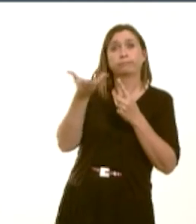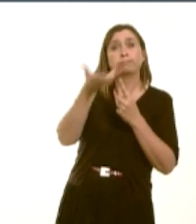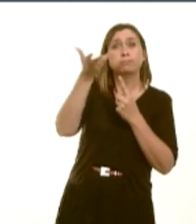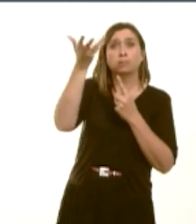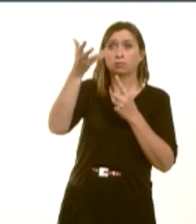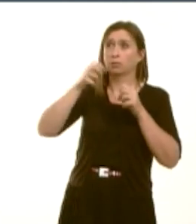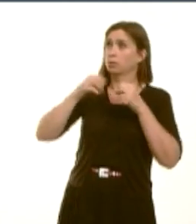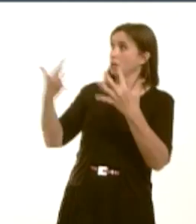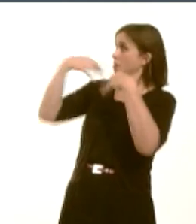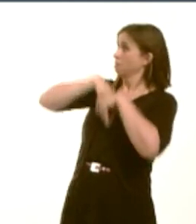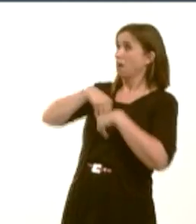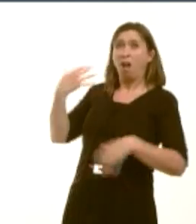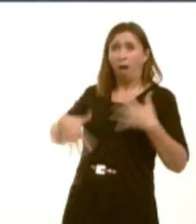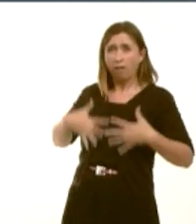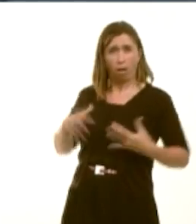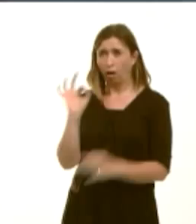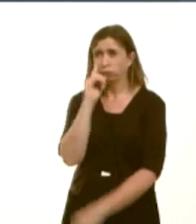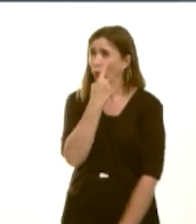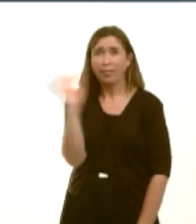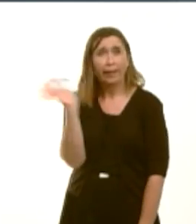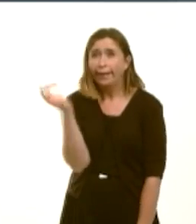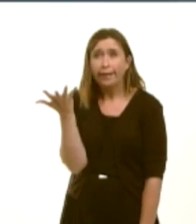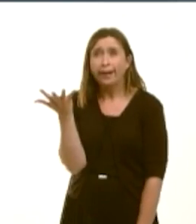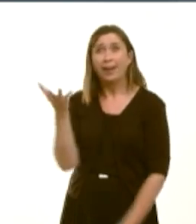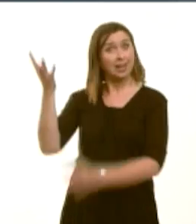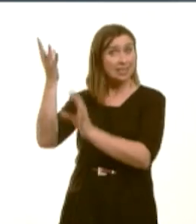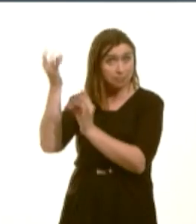Kirsty Williams: And, First Minister, you quoted the example of Spain. Let me tell you